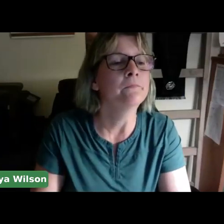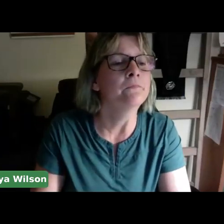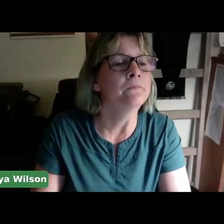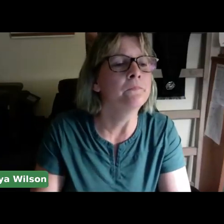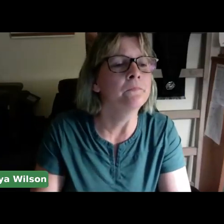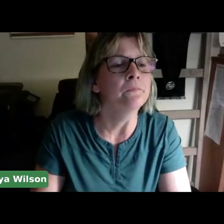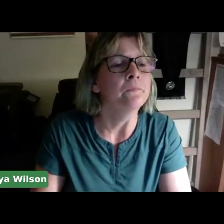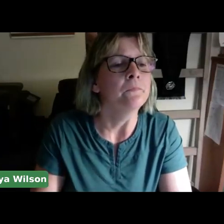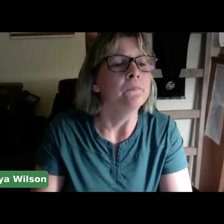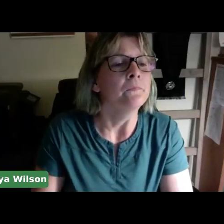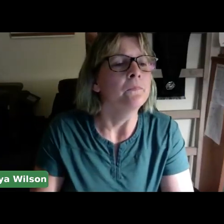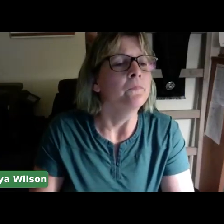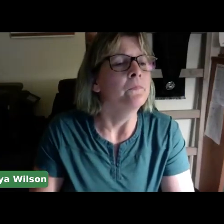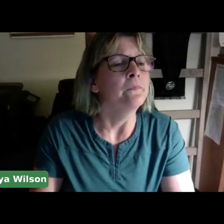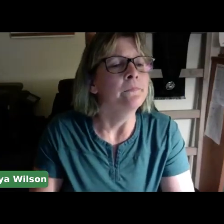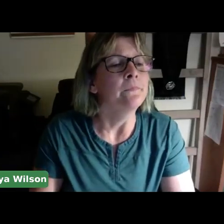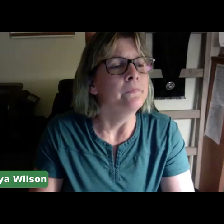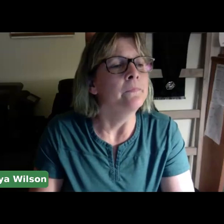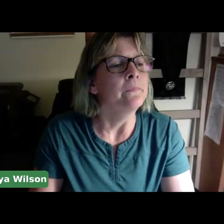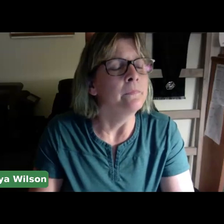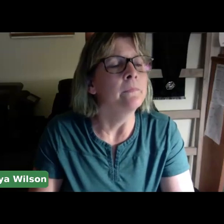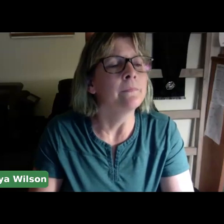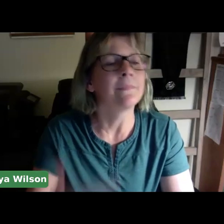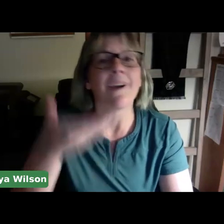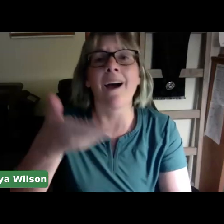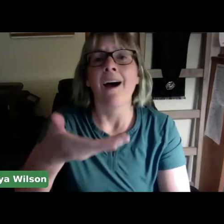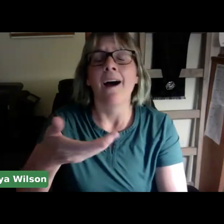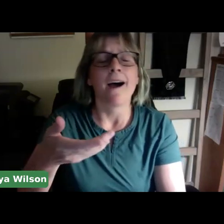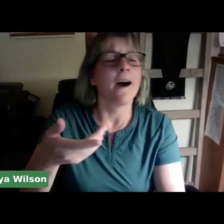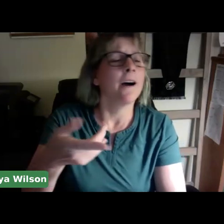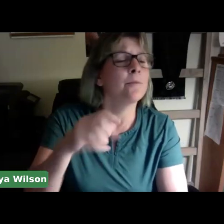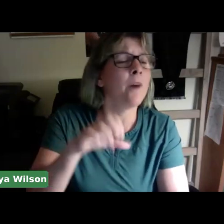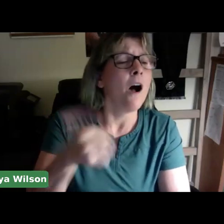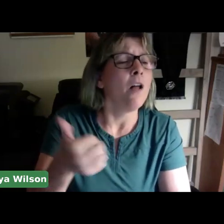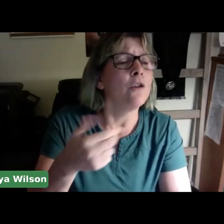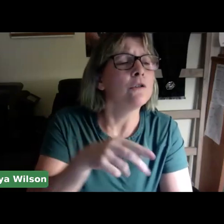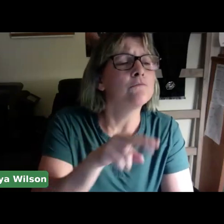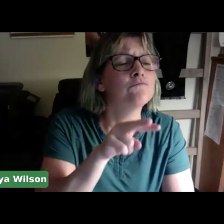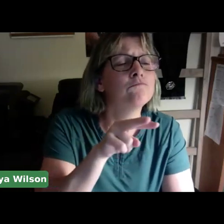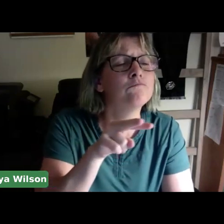Be helped by having these things in place that you've already been thinking about and